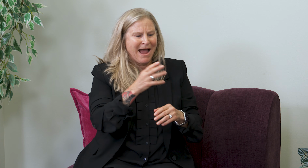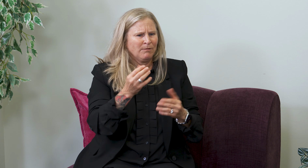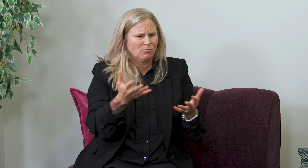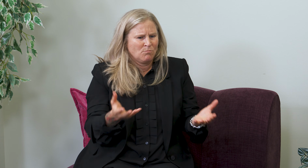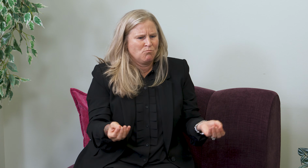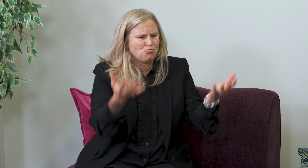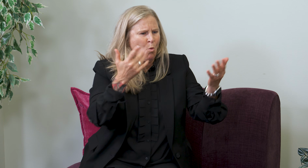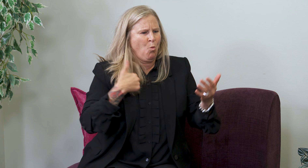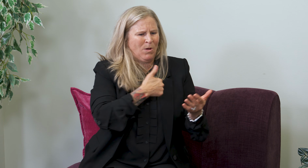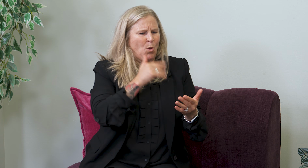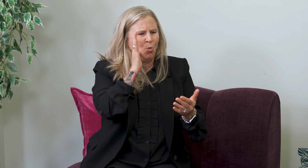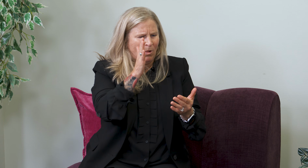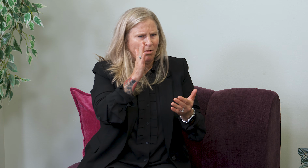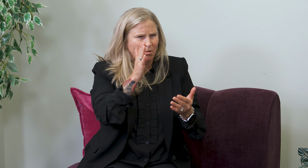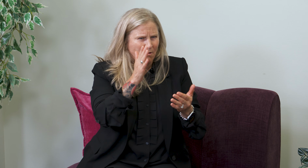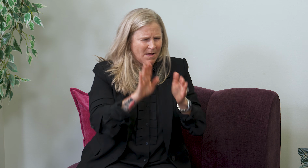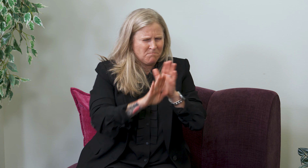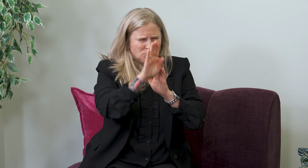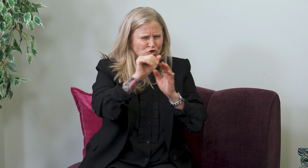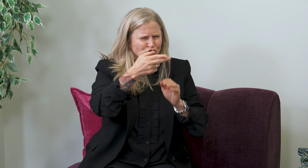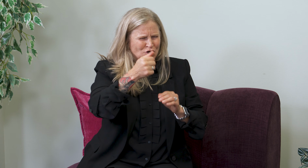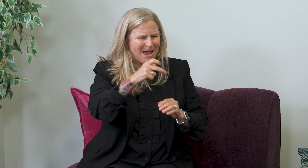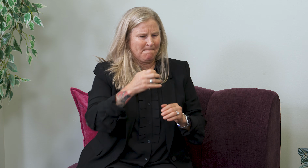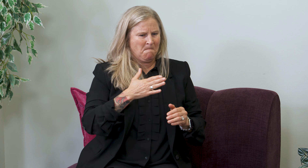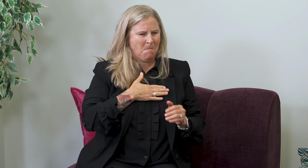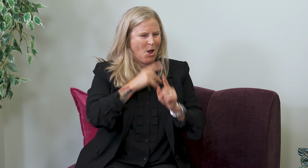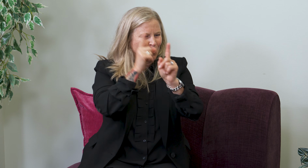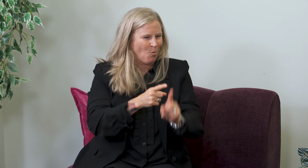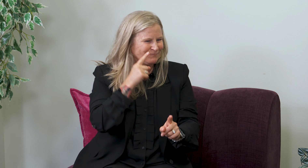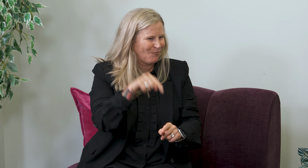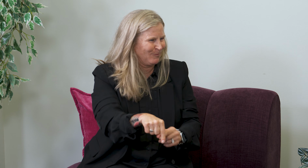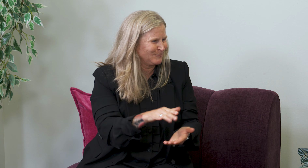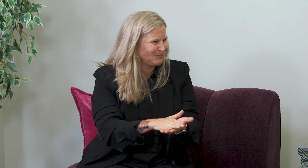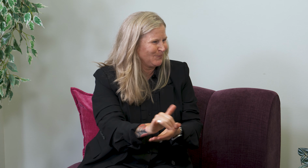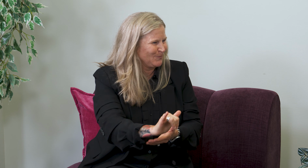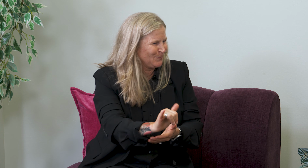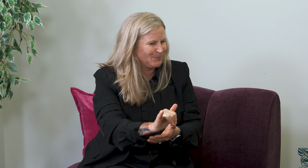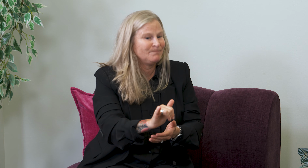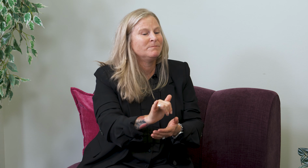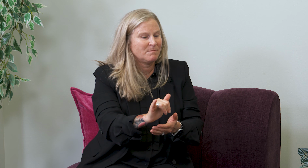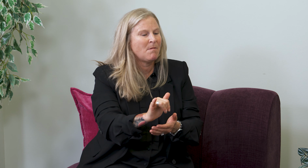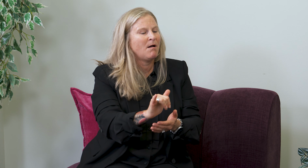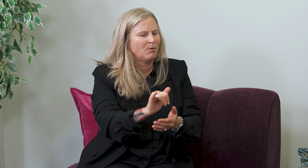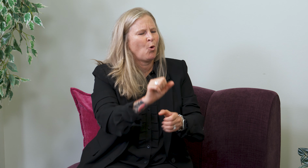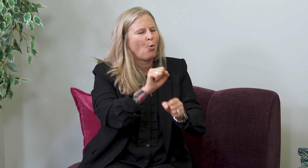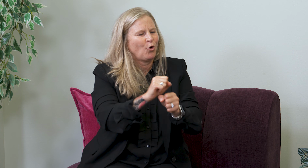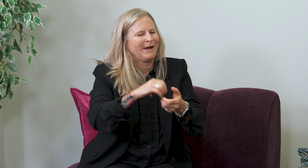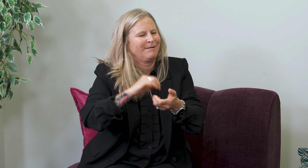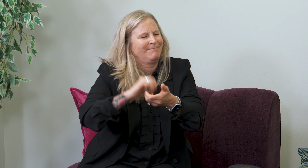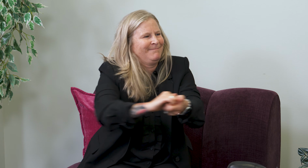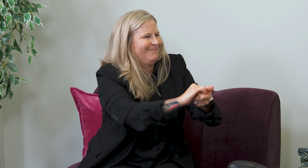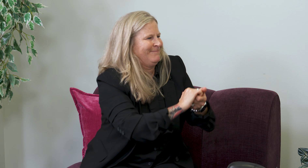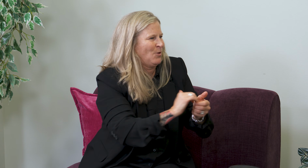with the people and then we will grow together. That will help to shape my goals for the school,